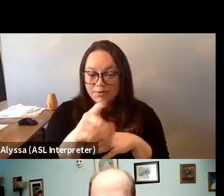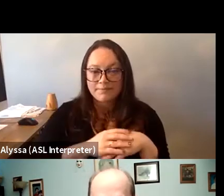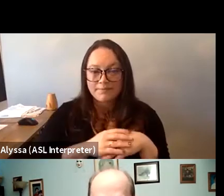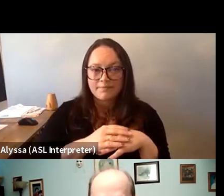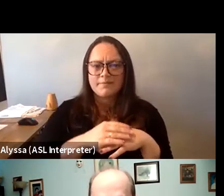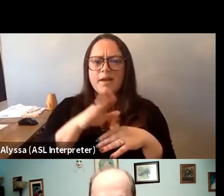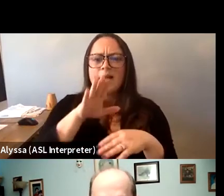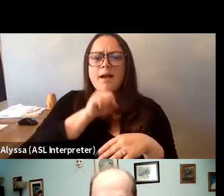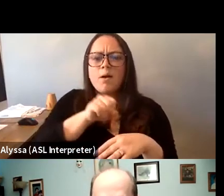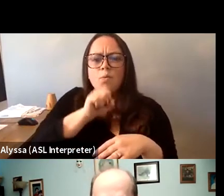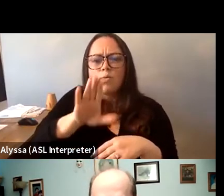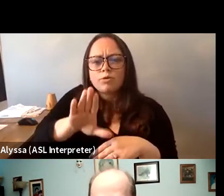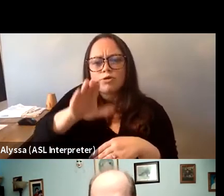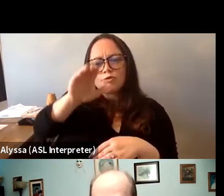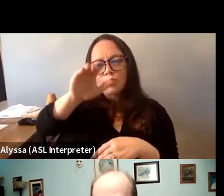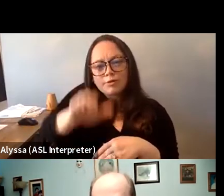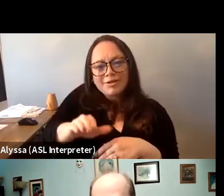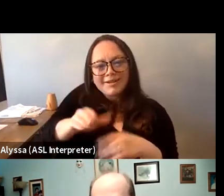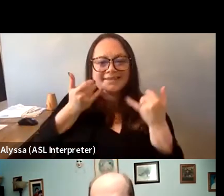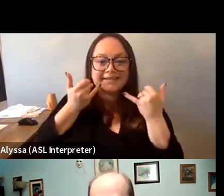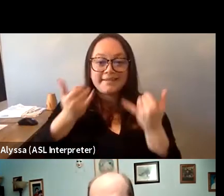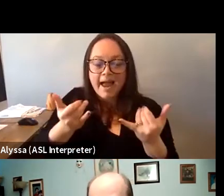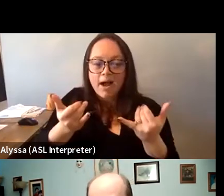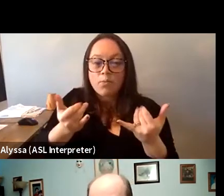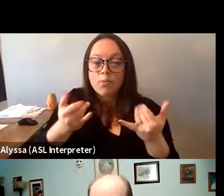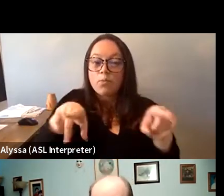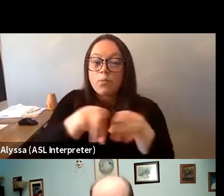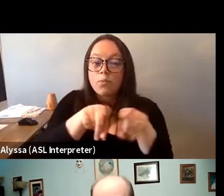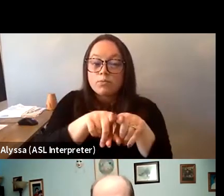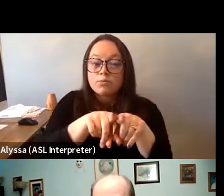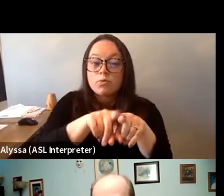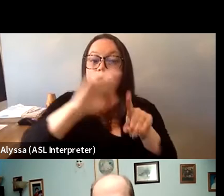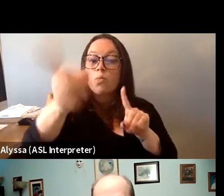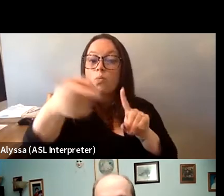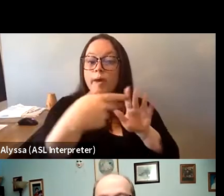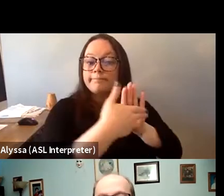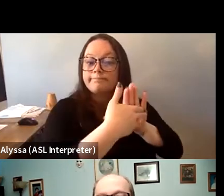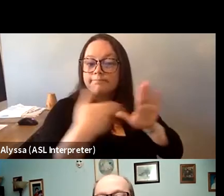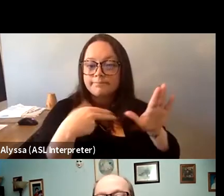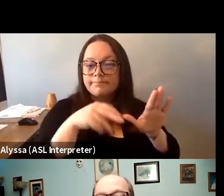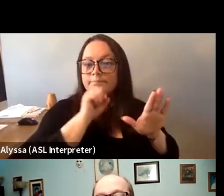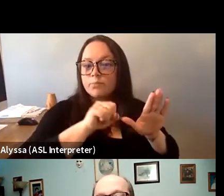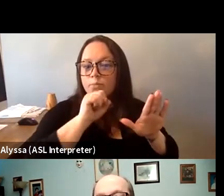child now? And what age was your child diagnosed as being on the autism spectrum?